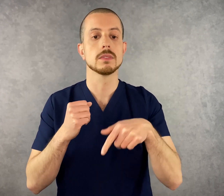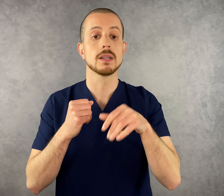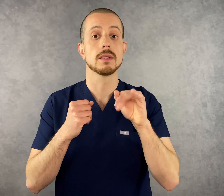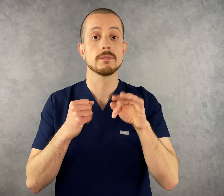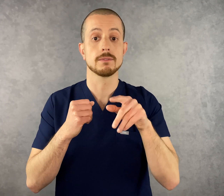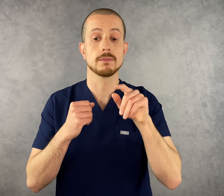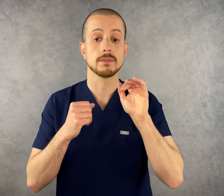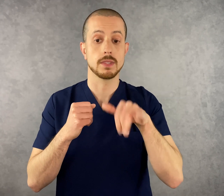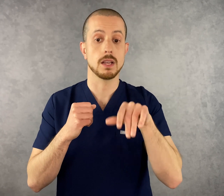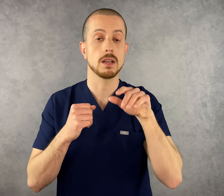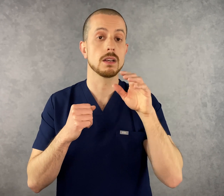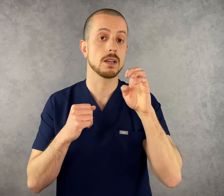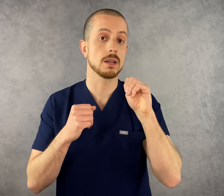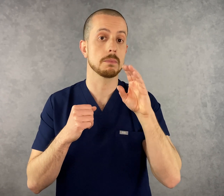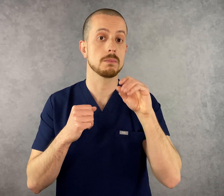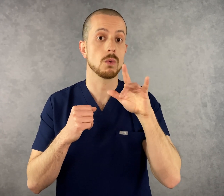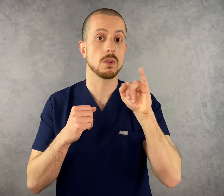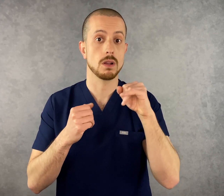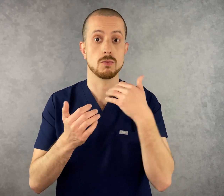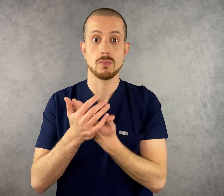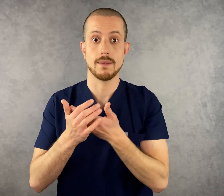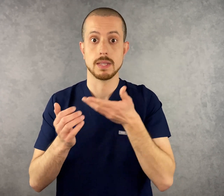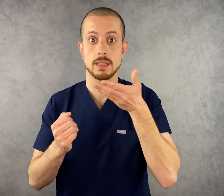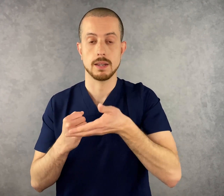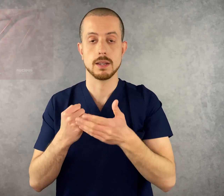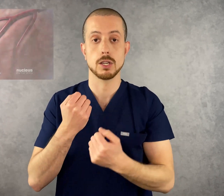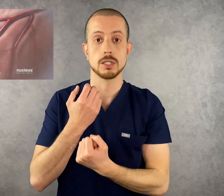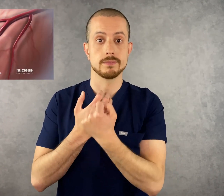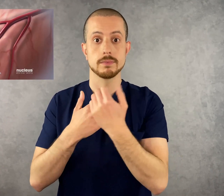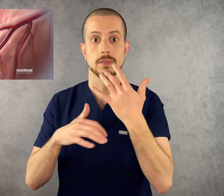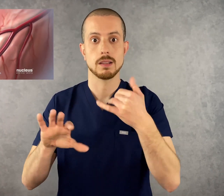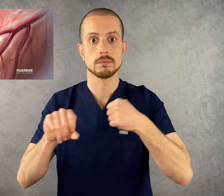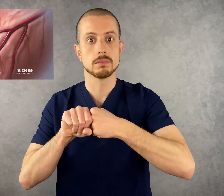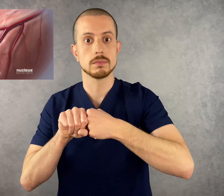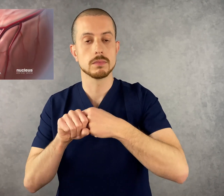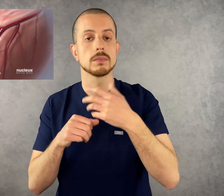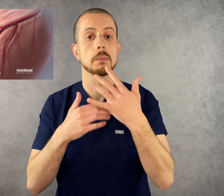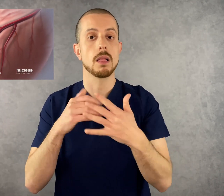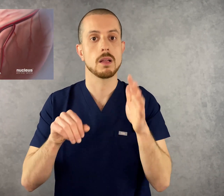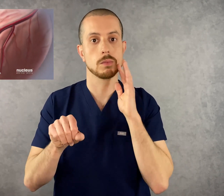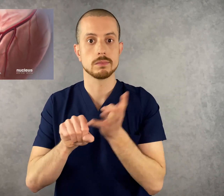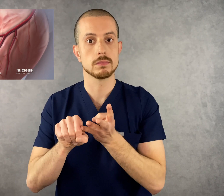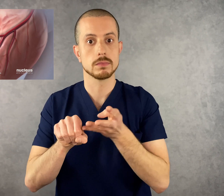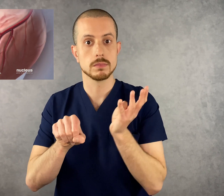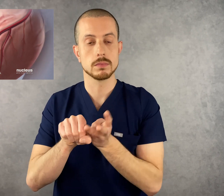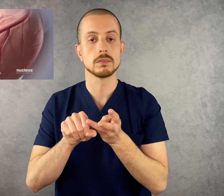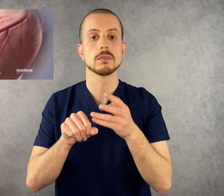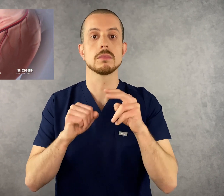If an embolus gets to these vessels, it can block off blood flow to the heart muscle.